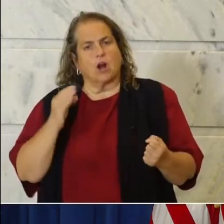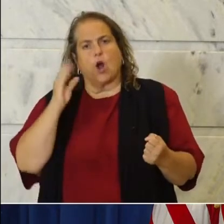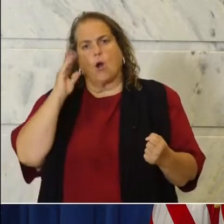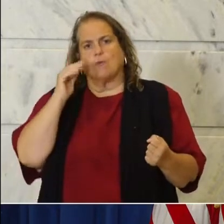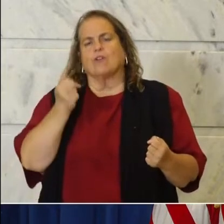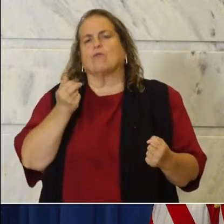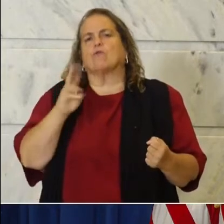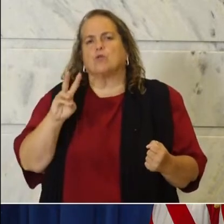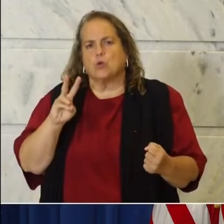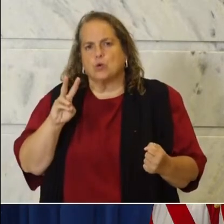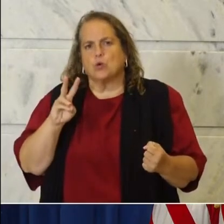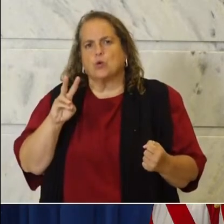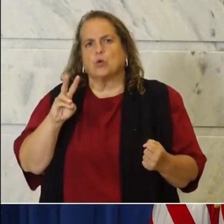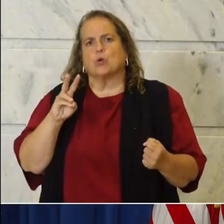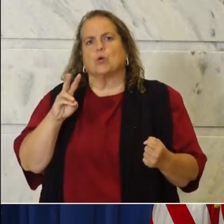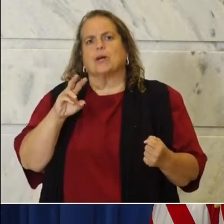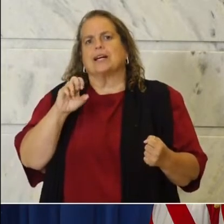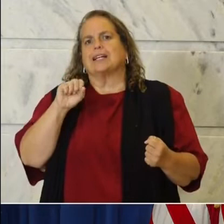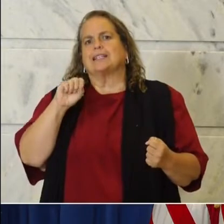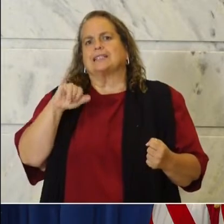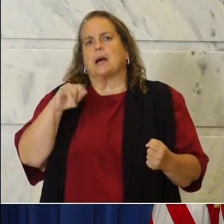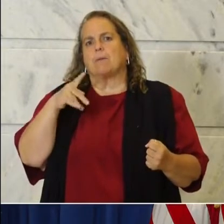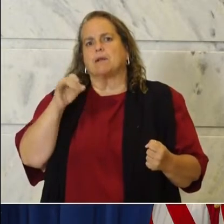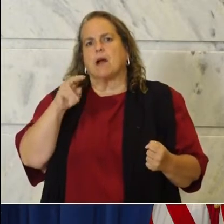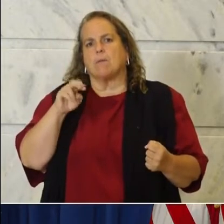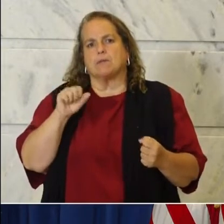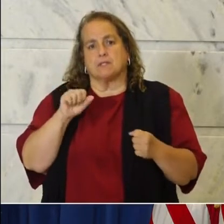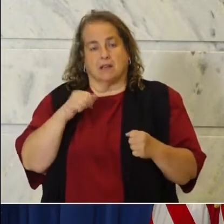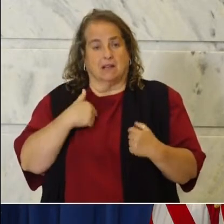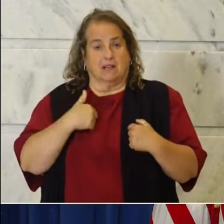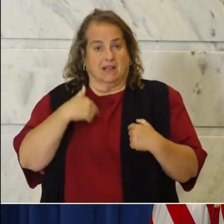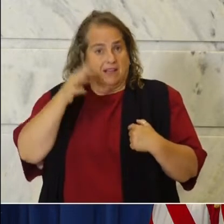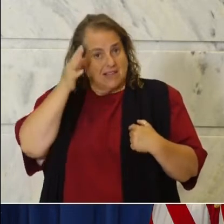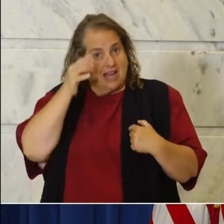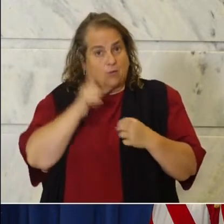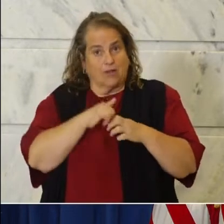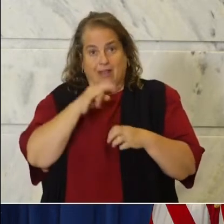few symptoms. Being a dad with kids that have gone through much less,